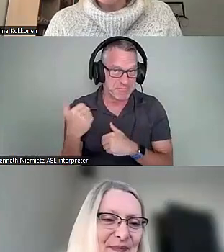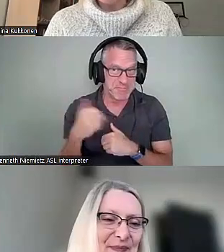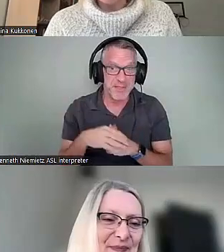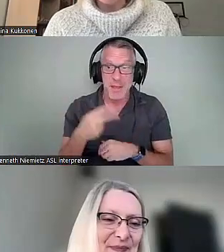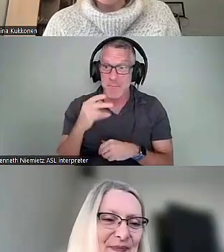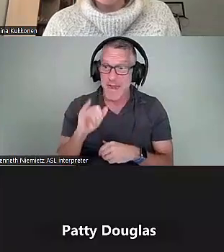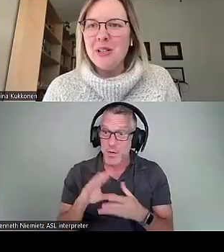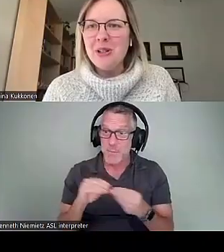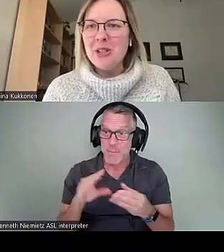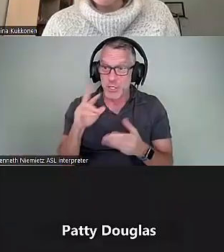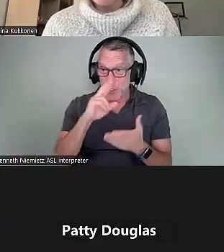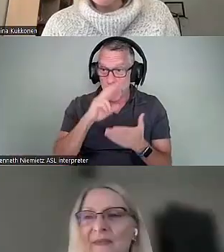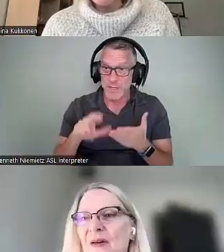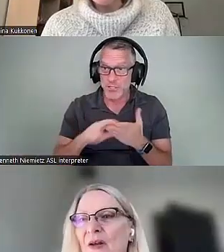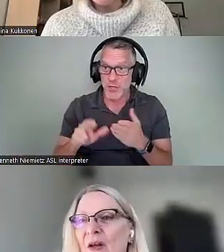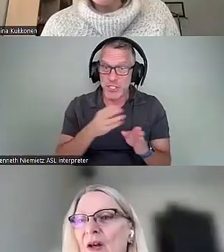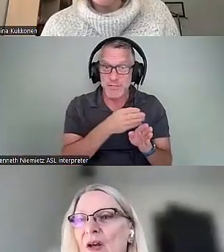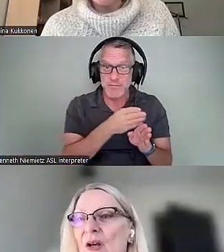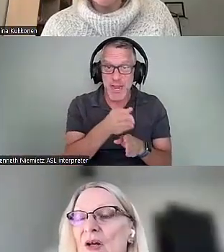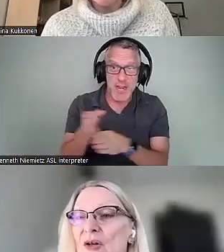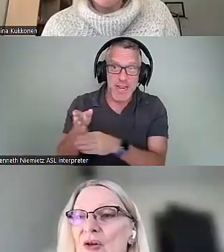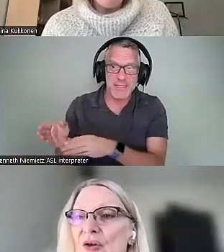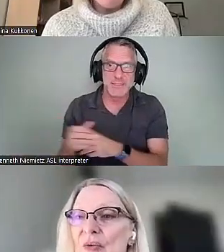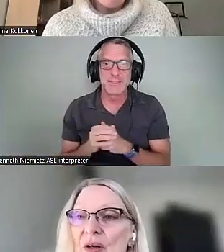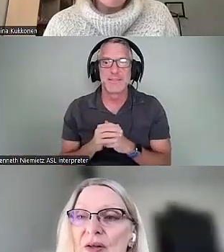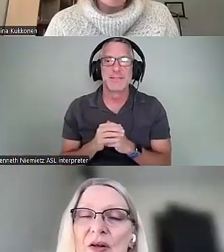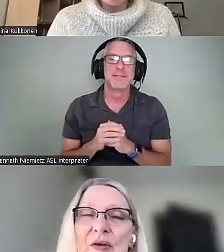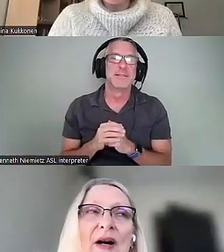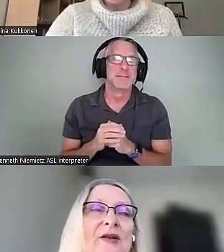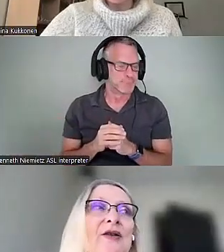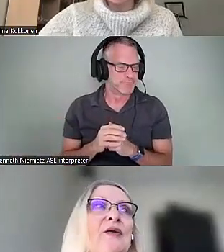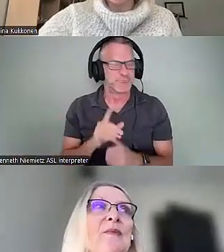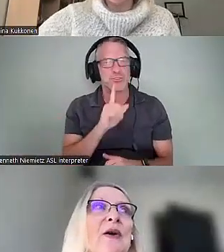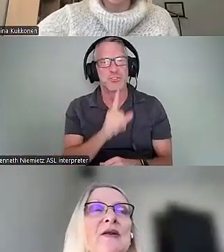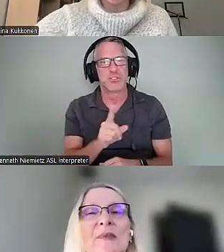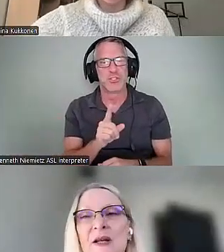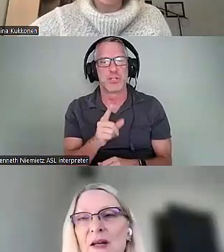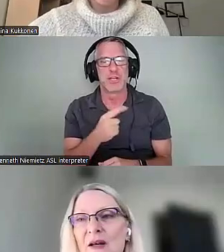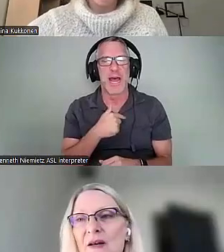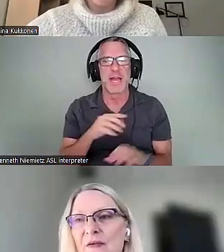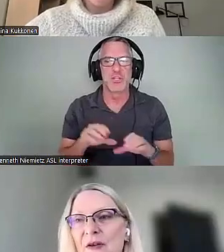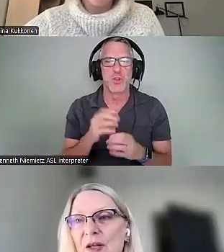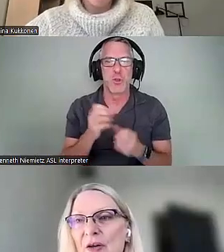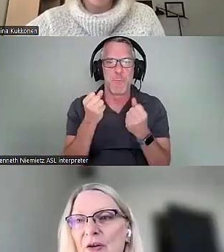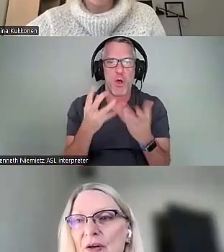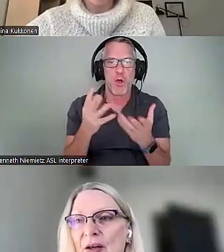want to mention your research areas that people are aware? Patty Douglas: Sure. I do multimedia video